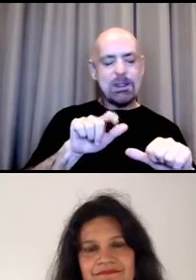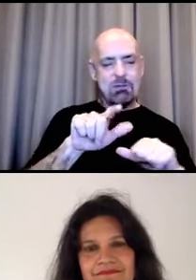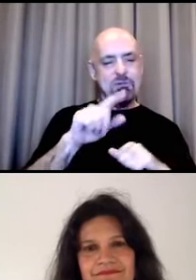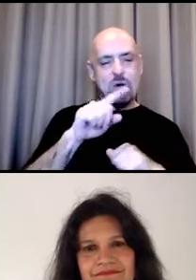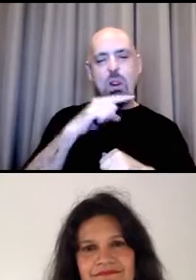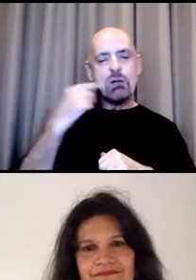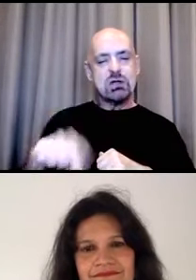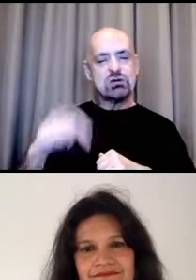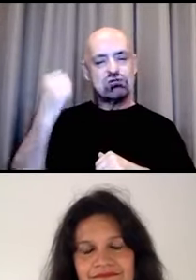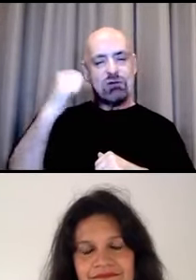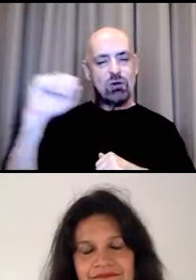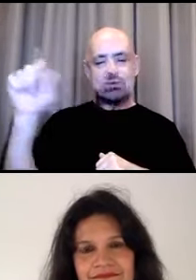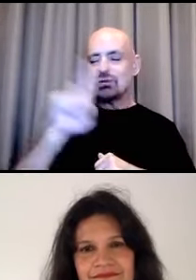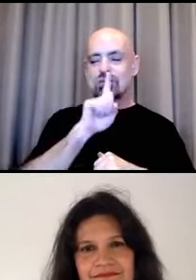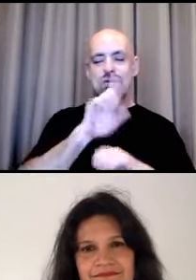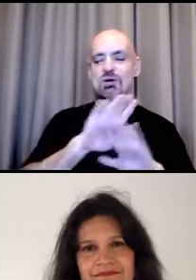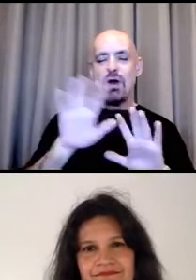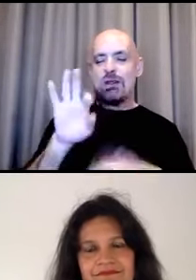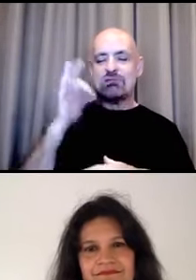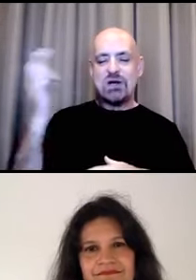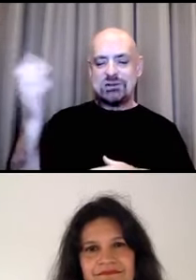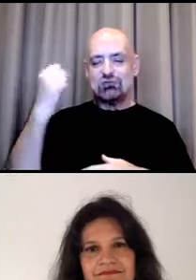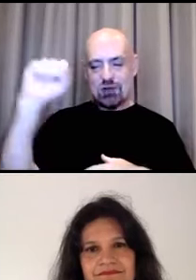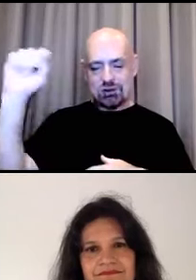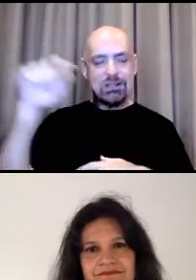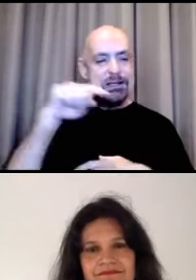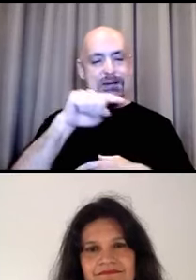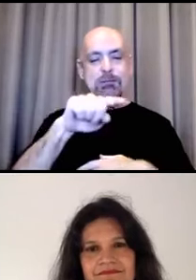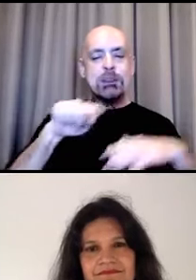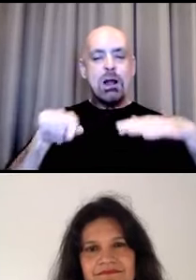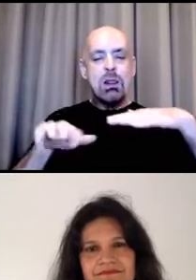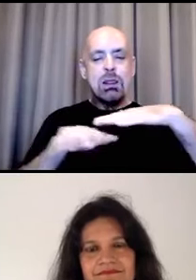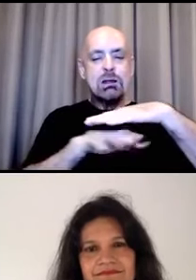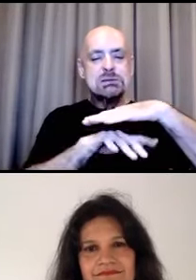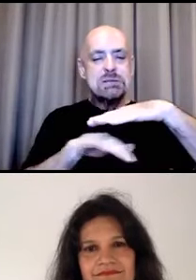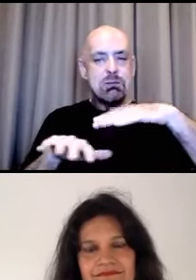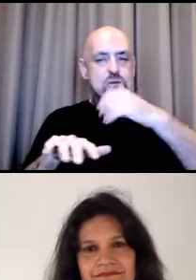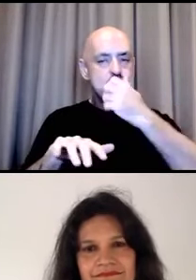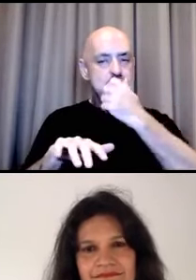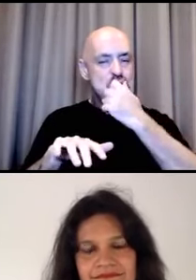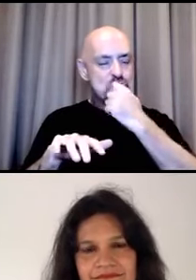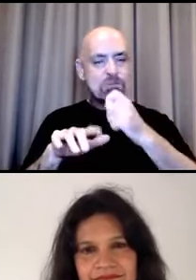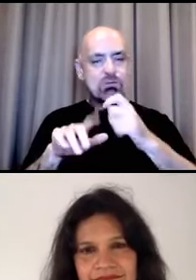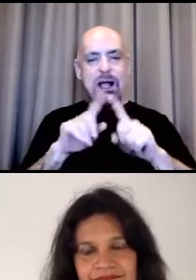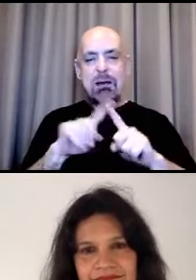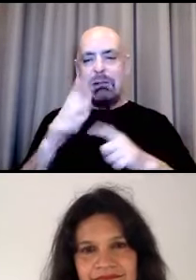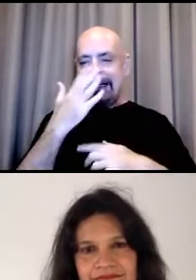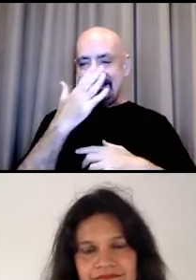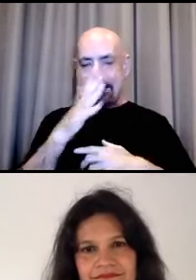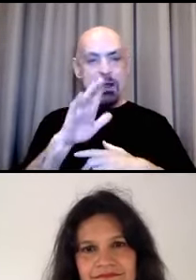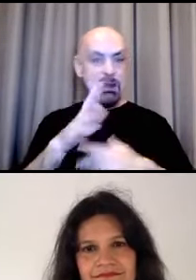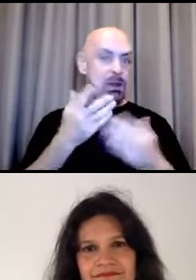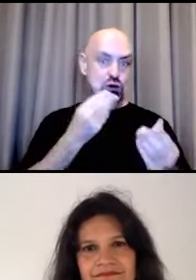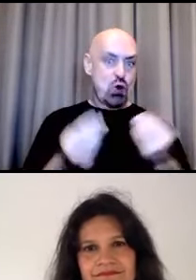in some other aspects. The contradictions that make up human beings there is nothing astonishing